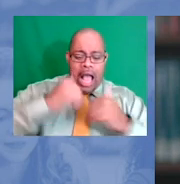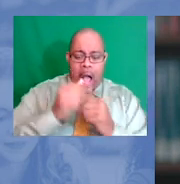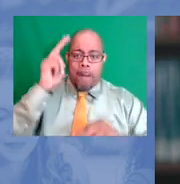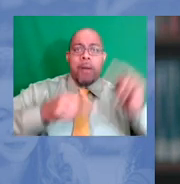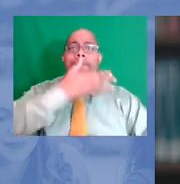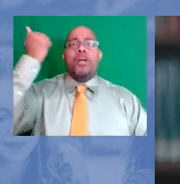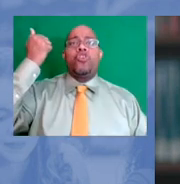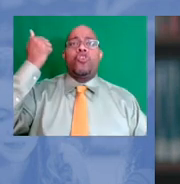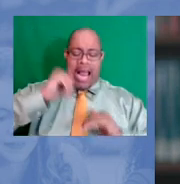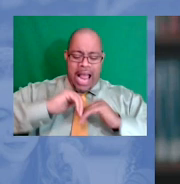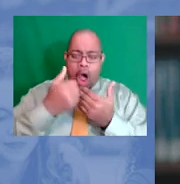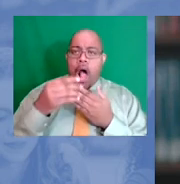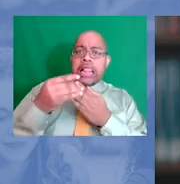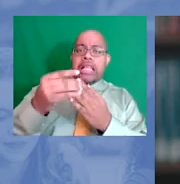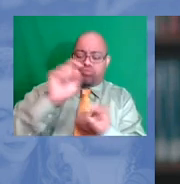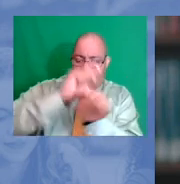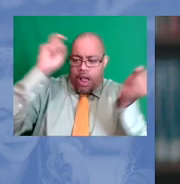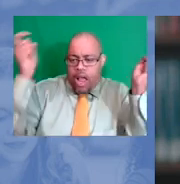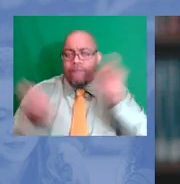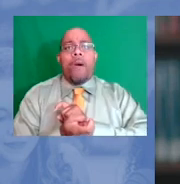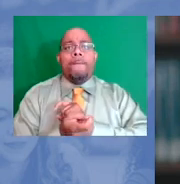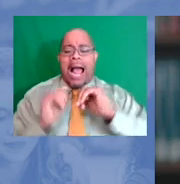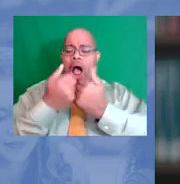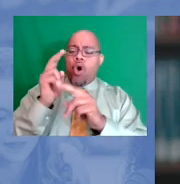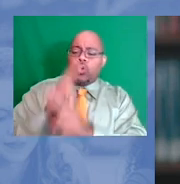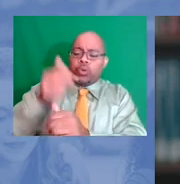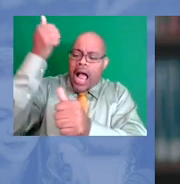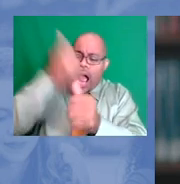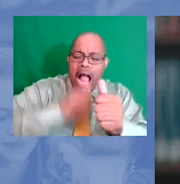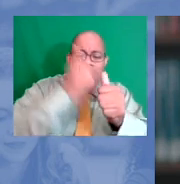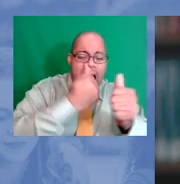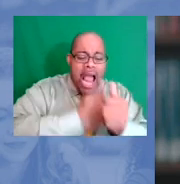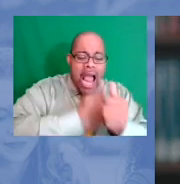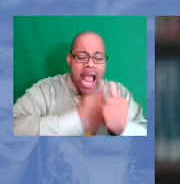TRANSFORM ACTIVELY AND USE EVERY PENNY PROVIDED BY THE PRESIDENT AND CONGRESS TO ENSURE THAT